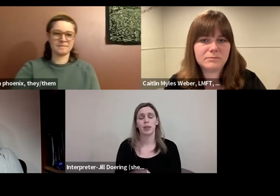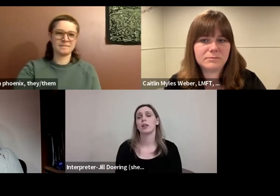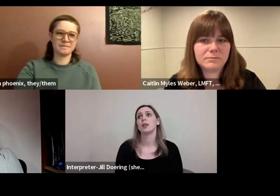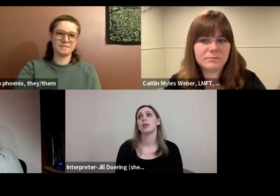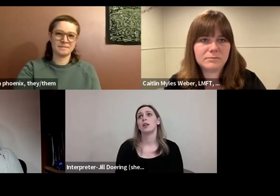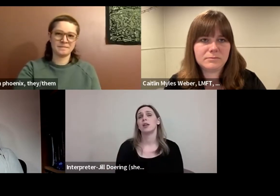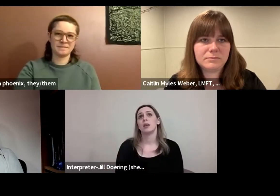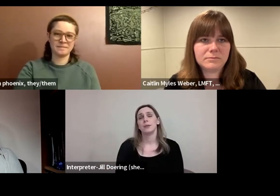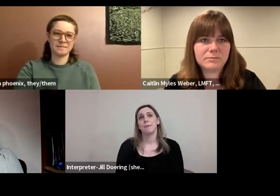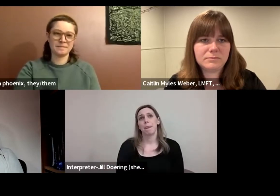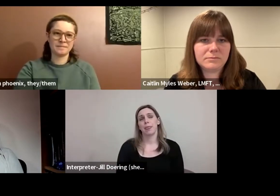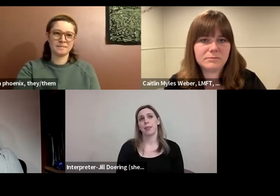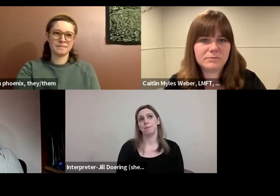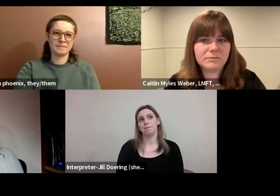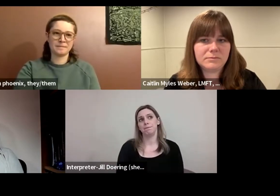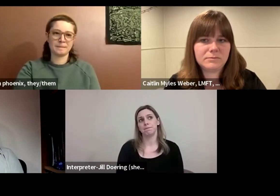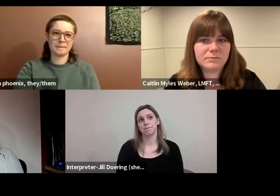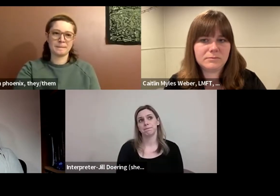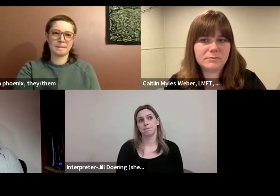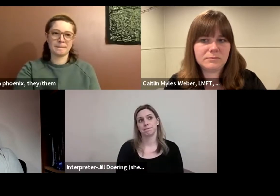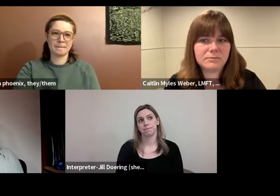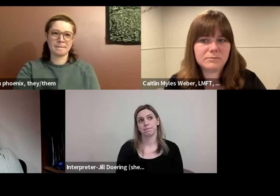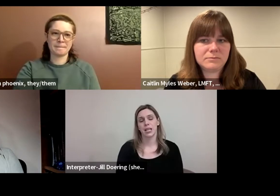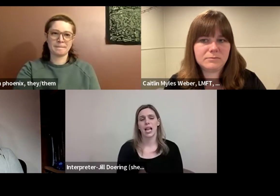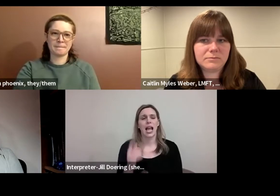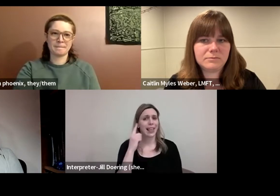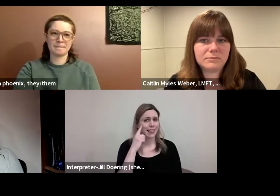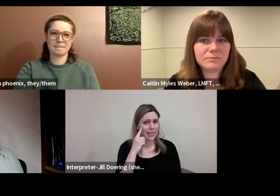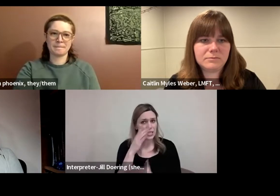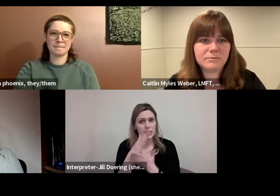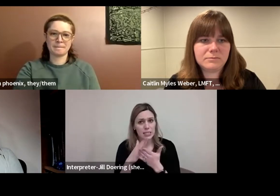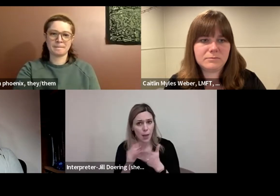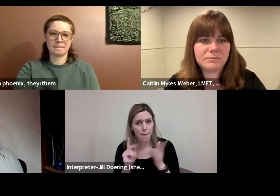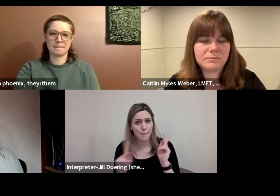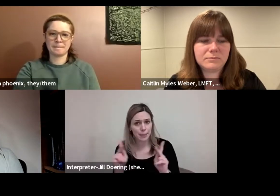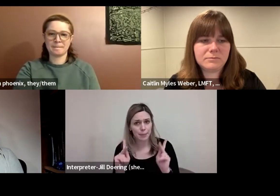I think some people have the experience